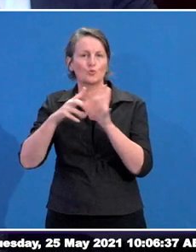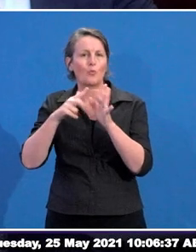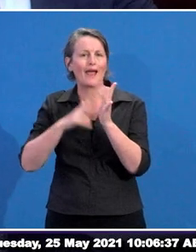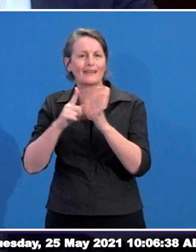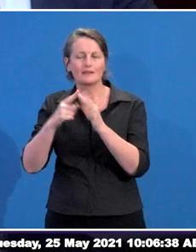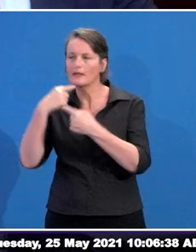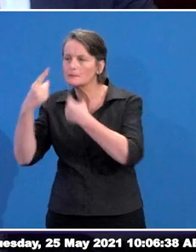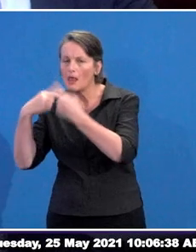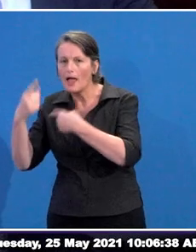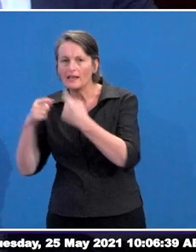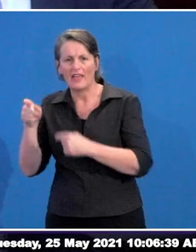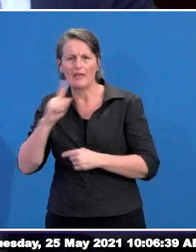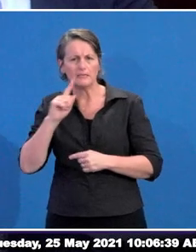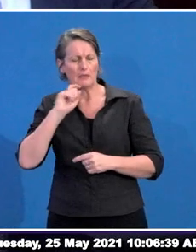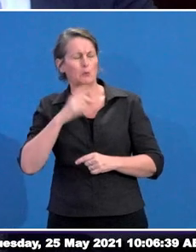And they said they would investigate.